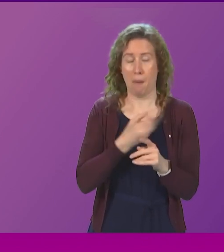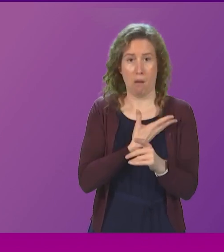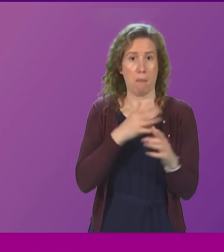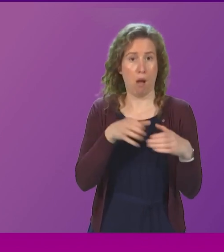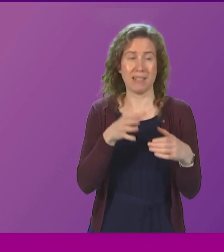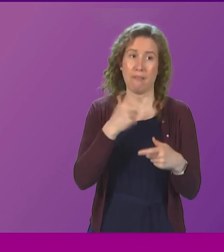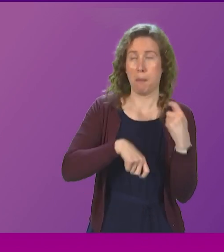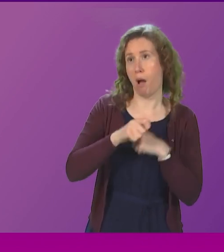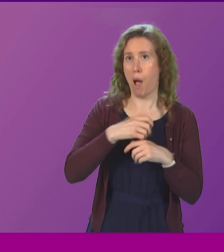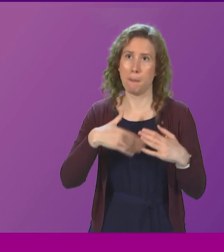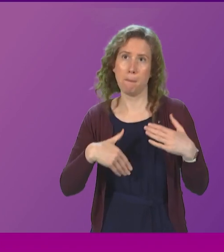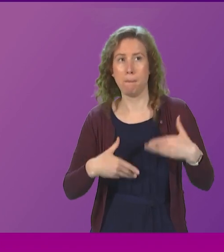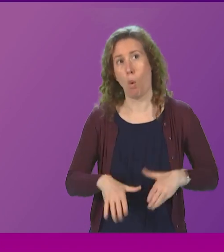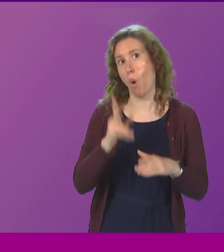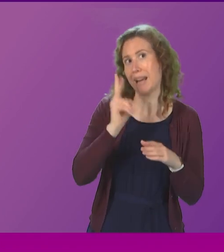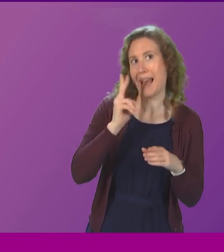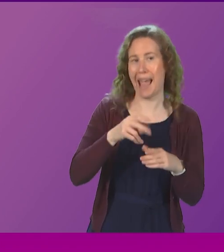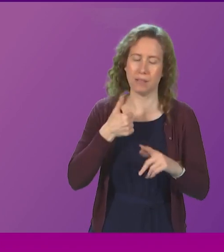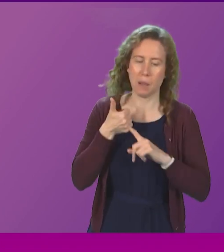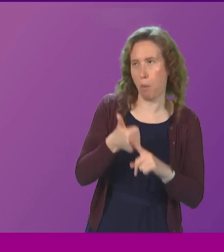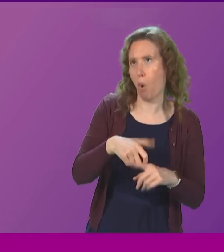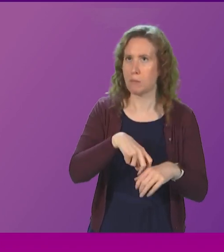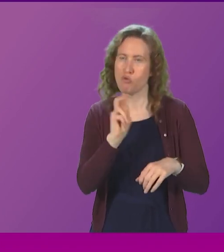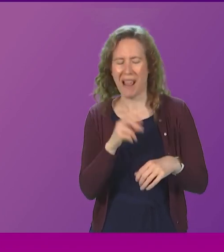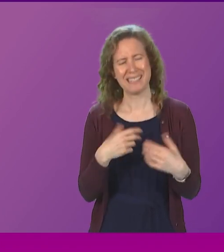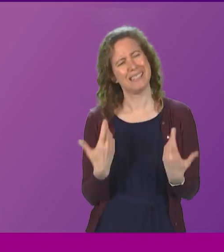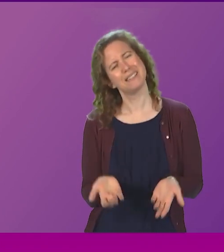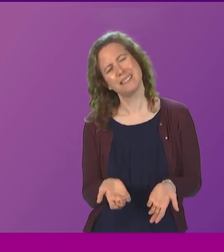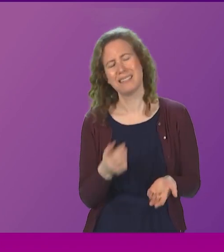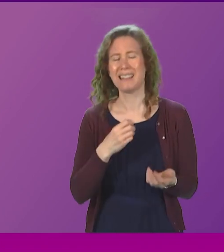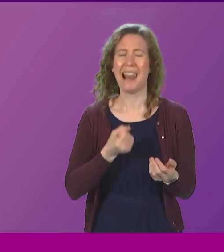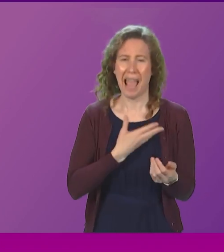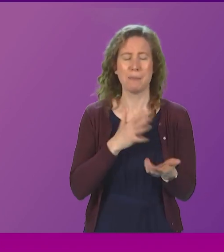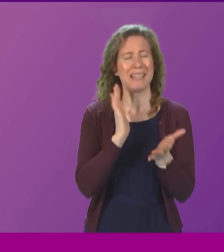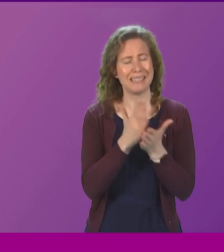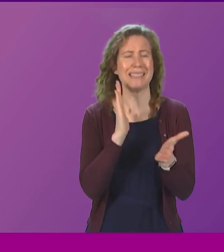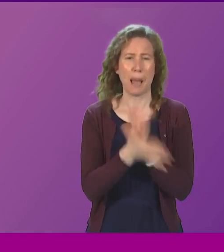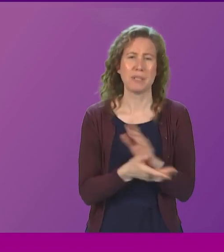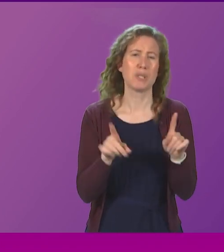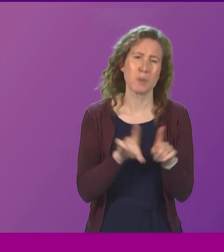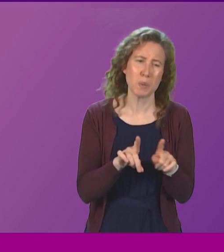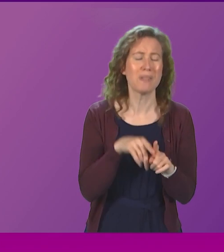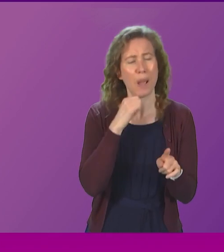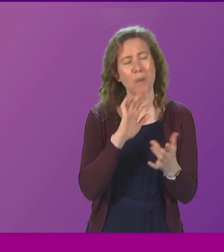The Labour Party is doing damage—and will do further damage—to our economy because